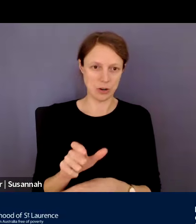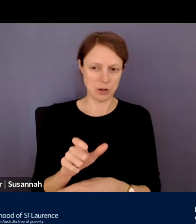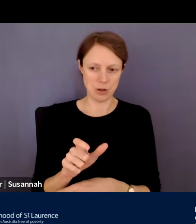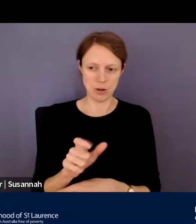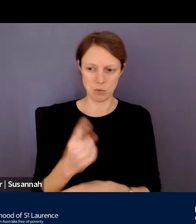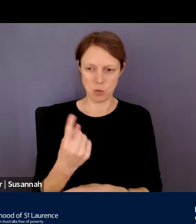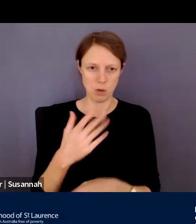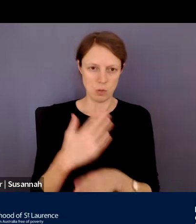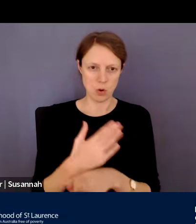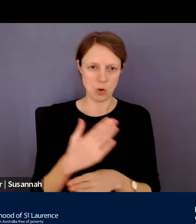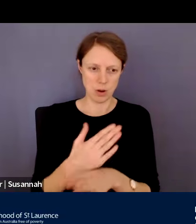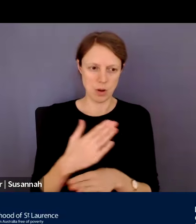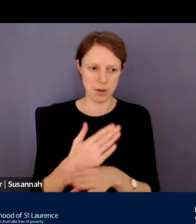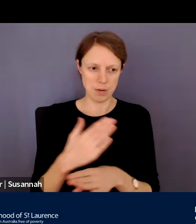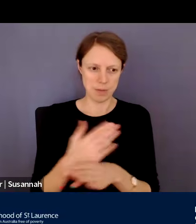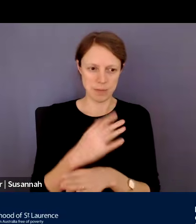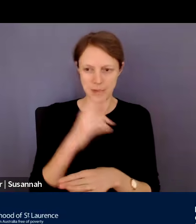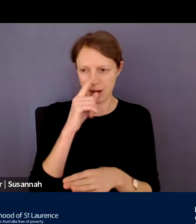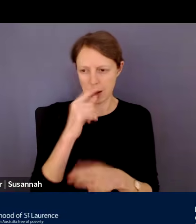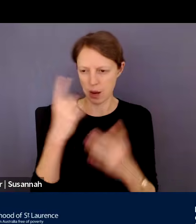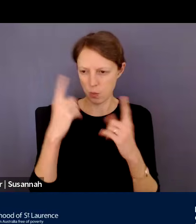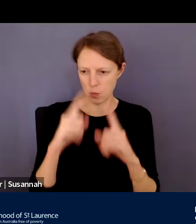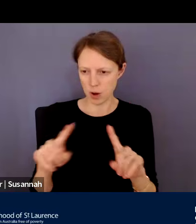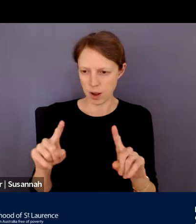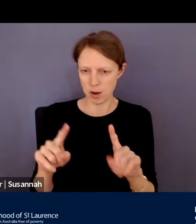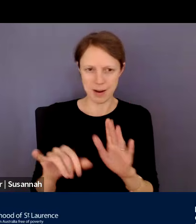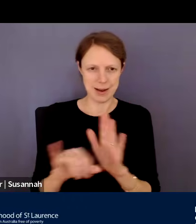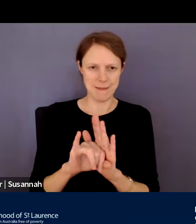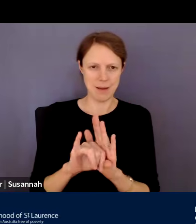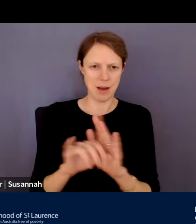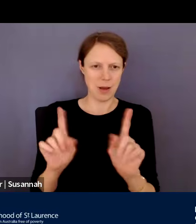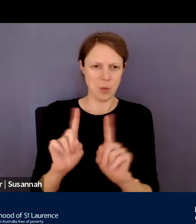with that practitioner around identifying what it is that they think they may need